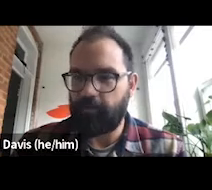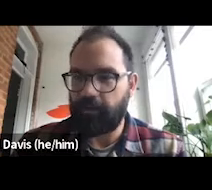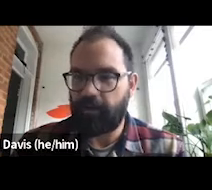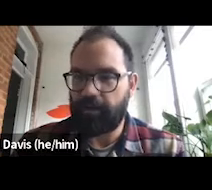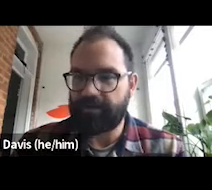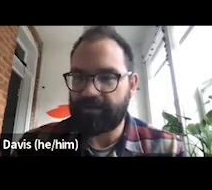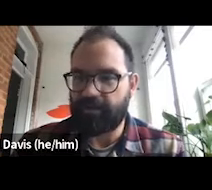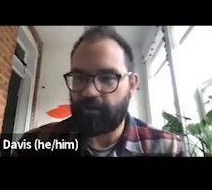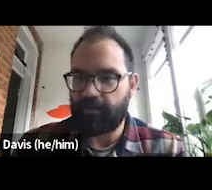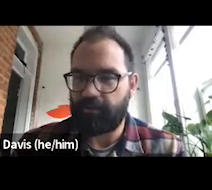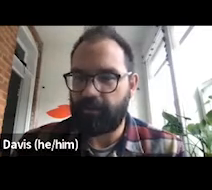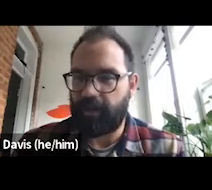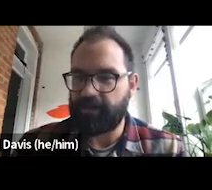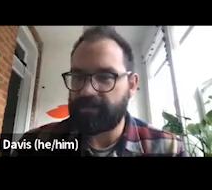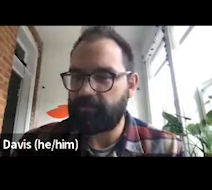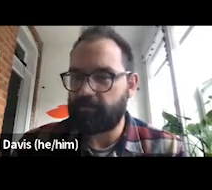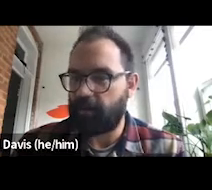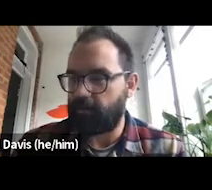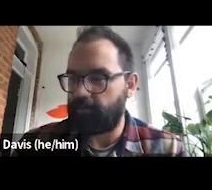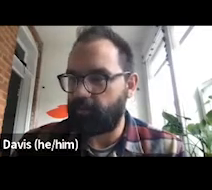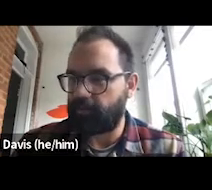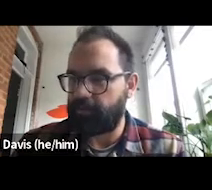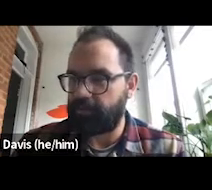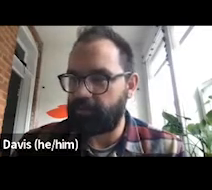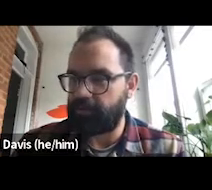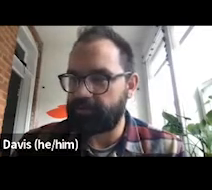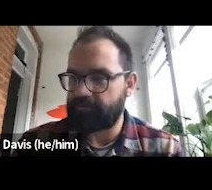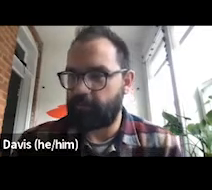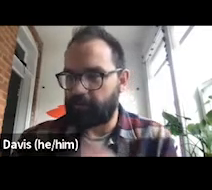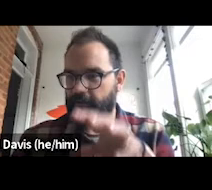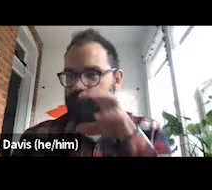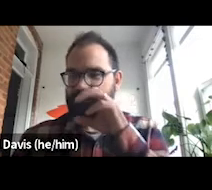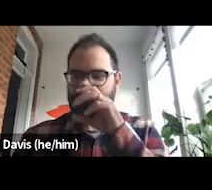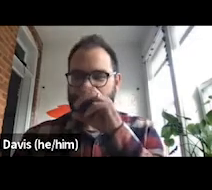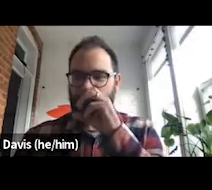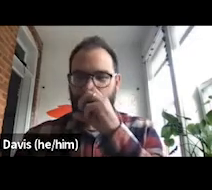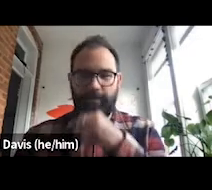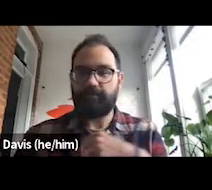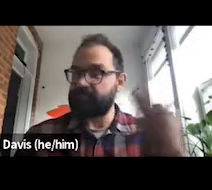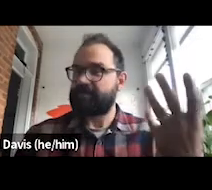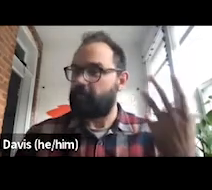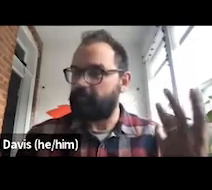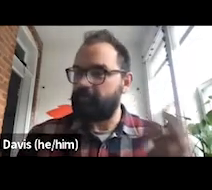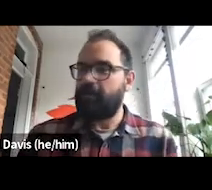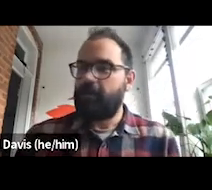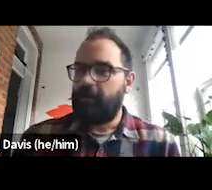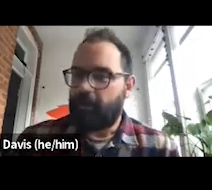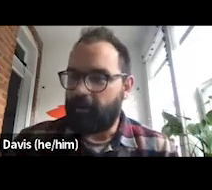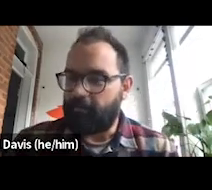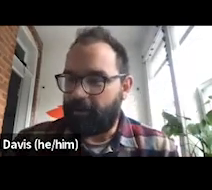we had already secured the location, parkway theater as where the festival was going to be which was helpful.